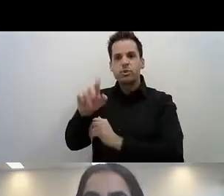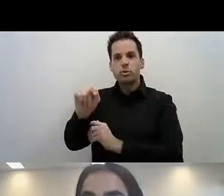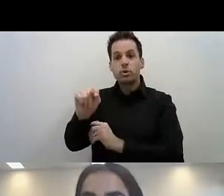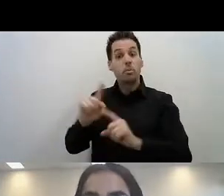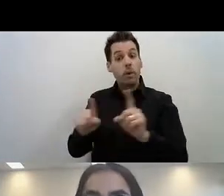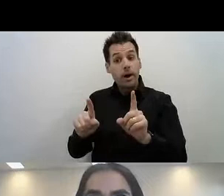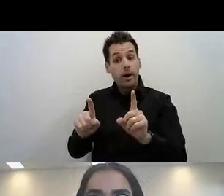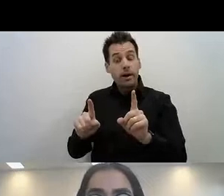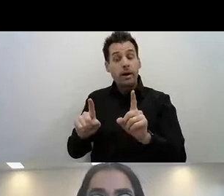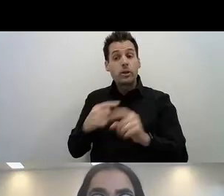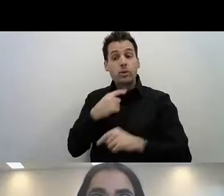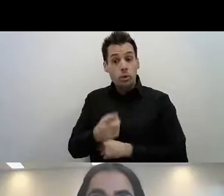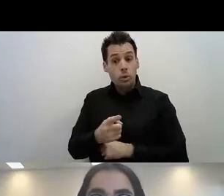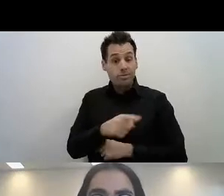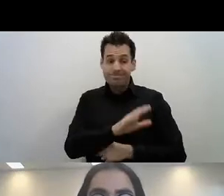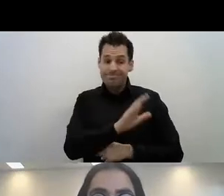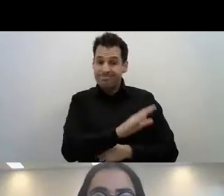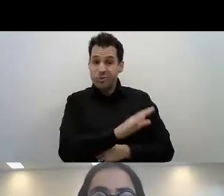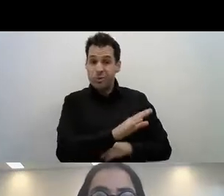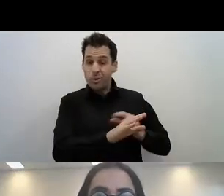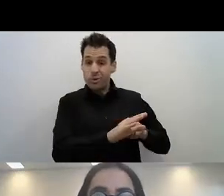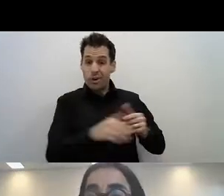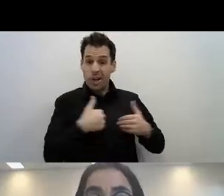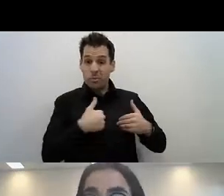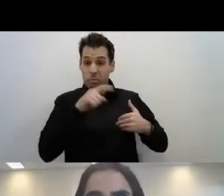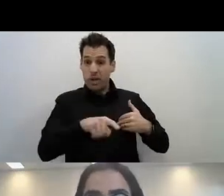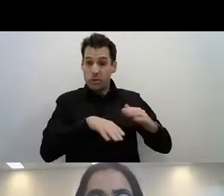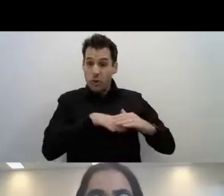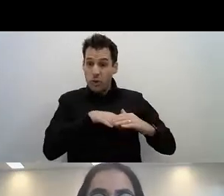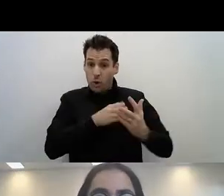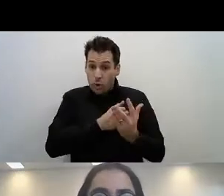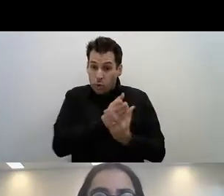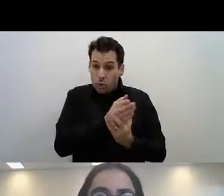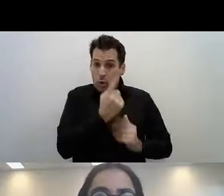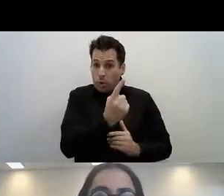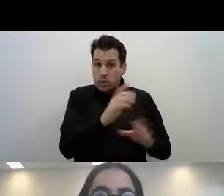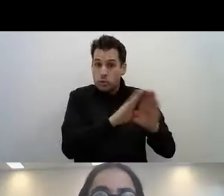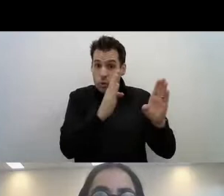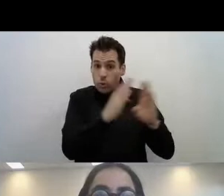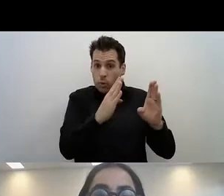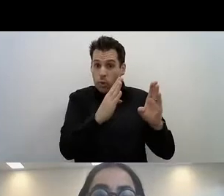in the hotel room through a distinct entrance not leaving that hotel room and therefore